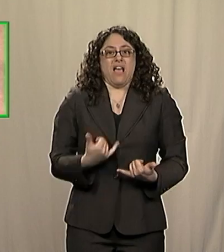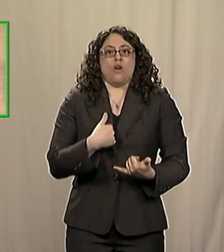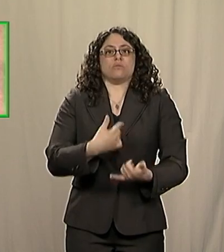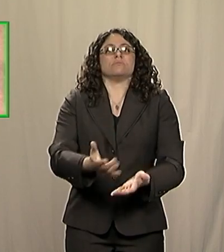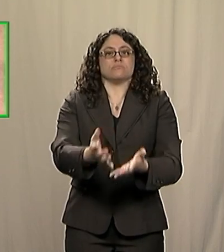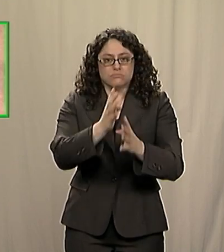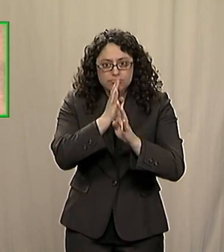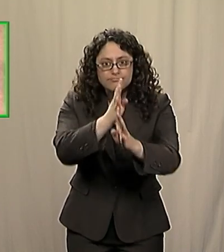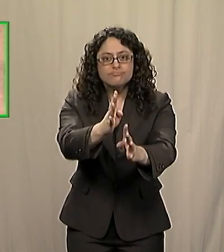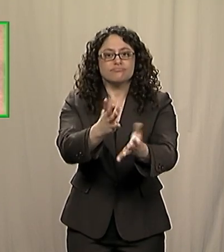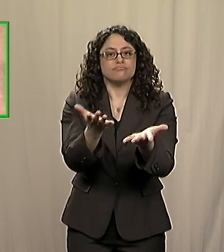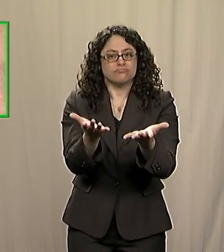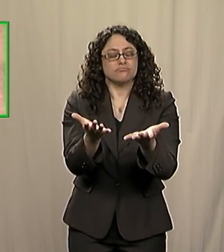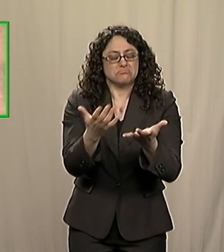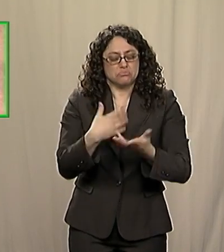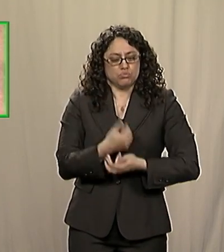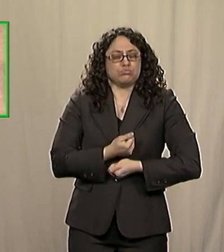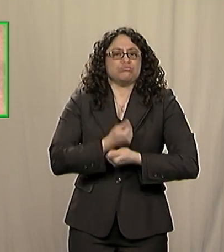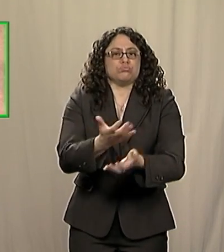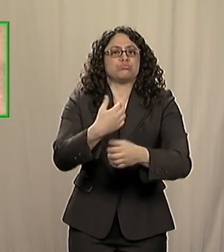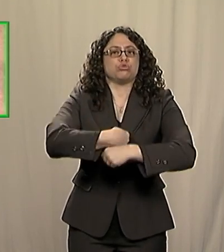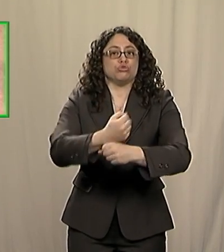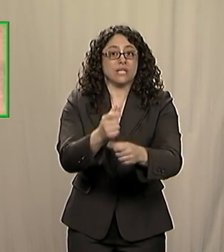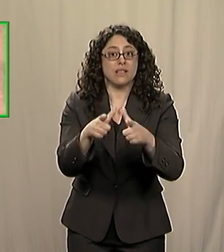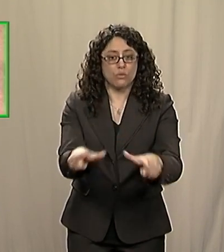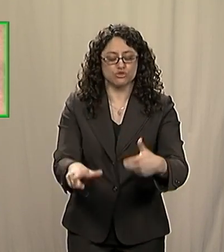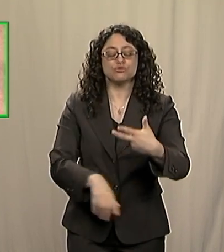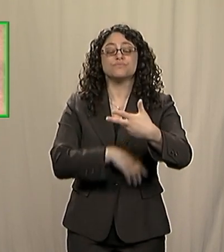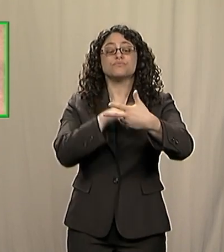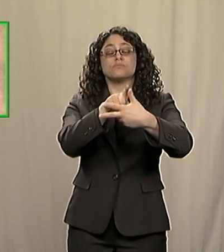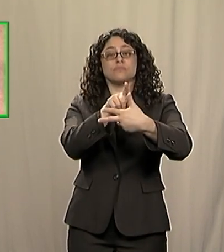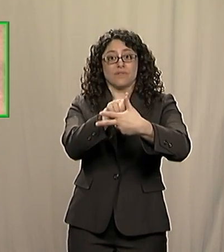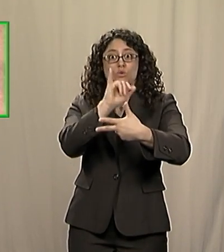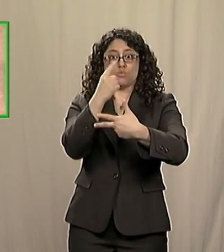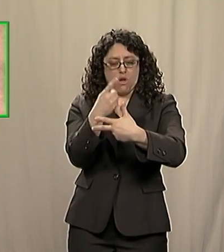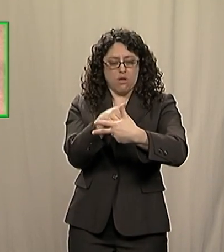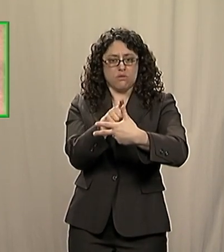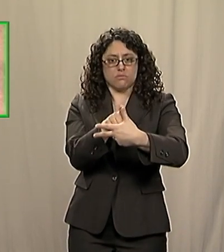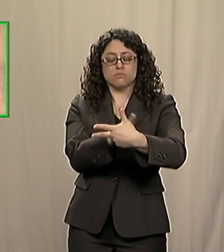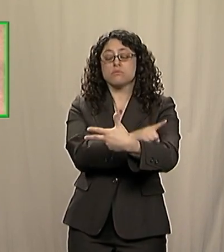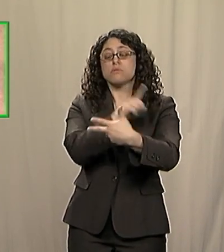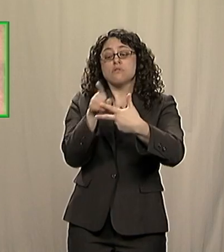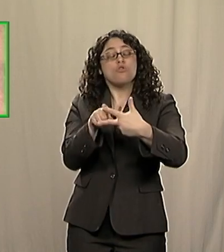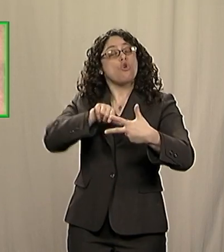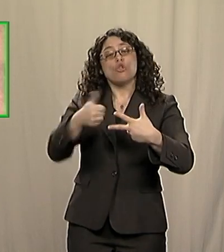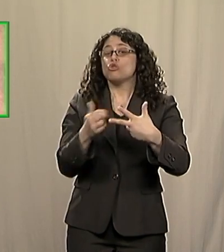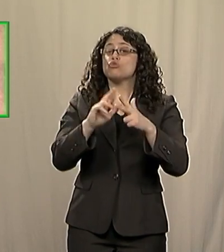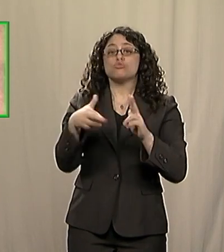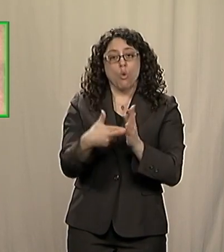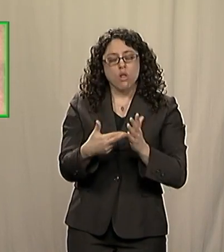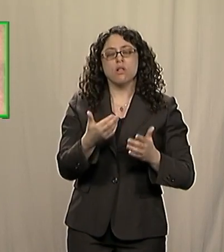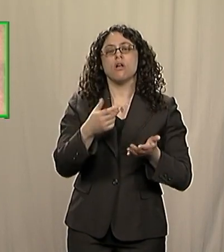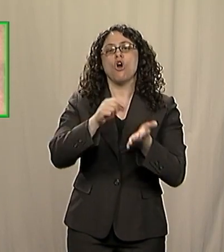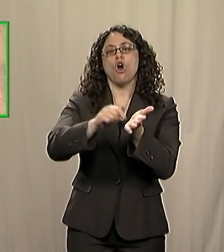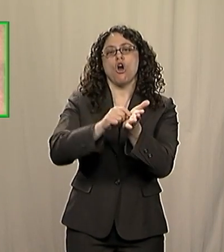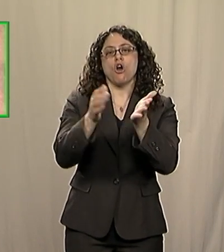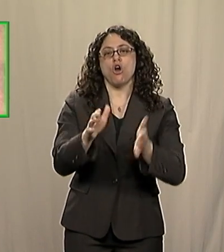But it doesn't stop there. Goffman also says the other role that could be enacted as a speaker is the role of author.